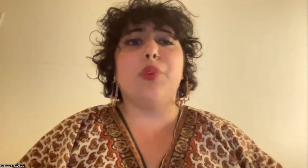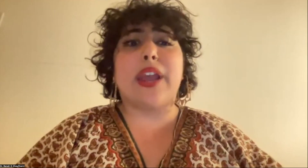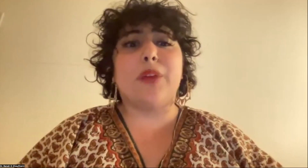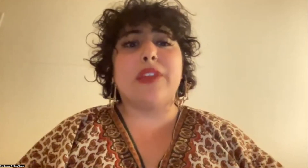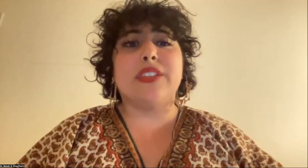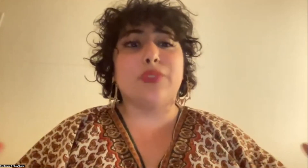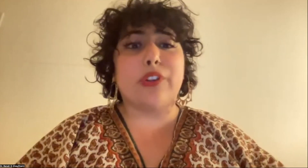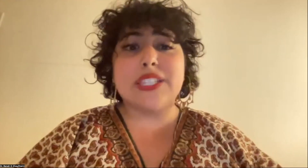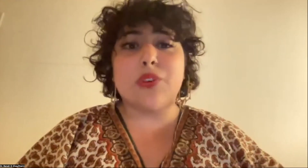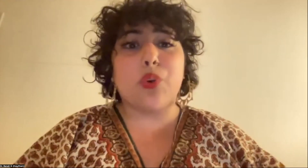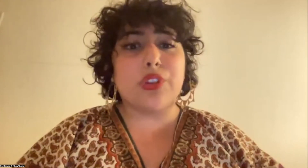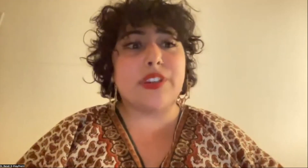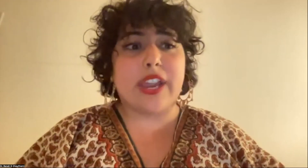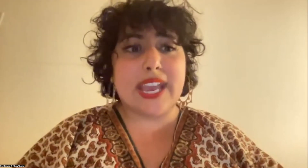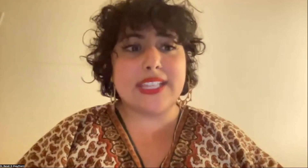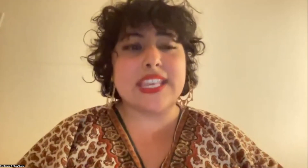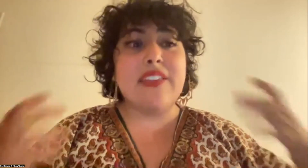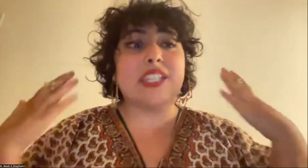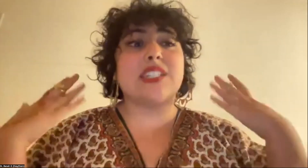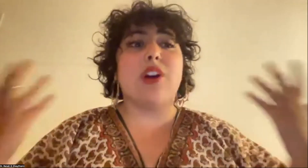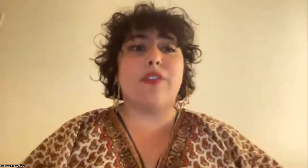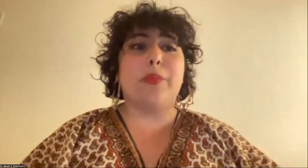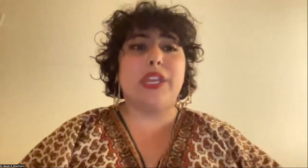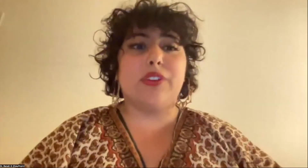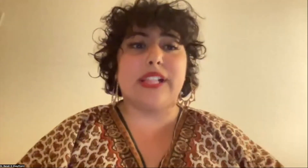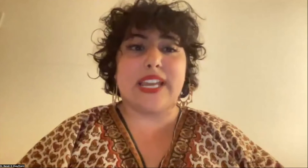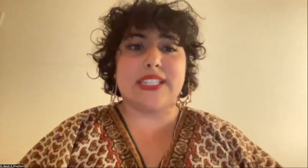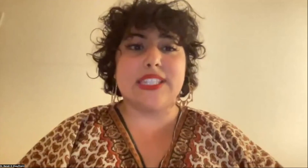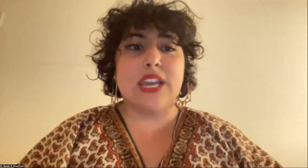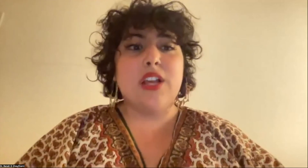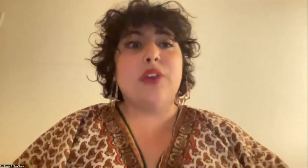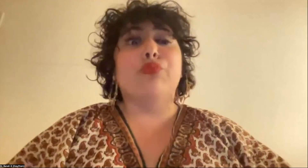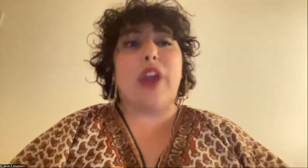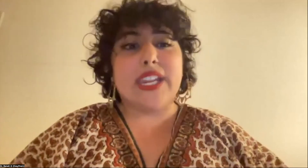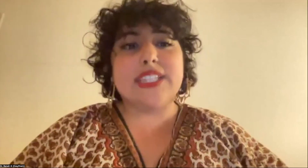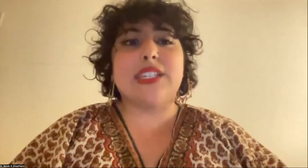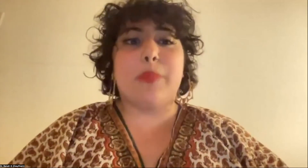rewired by these fluorescent worlds in our hands that dissolve our pineal glands. Writing is an